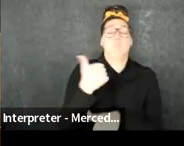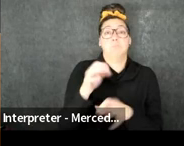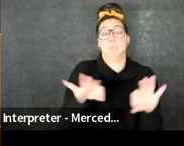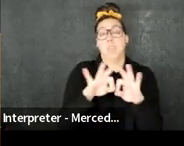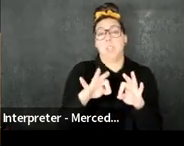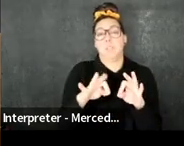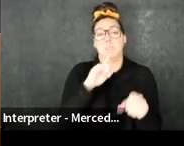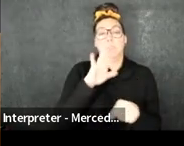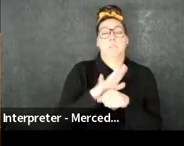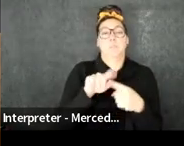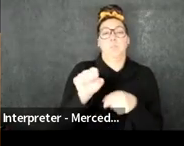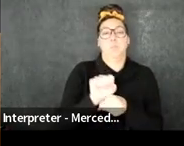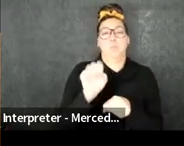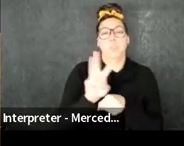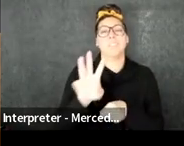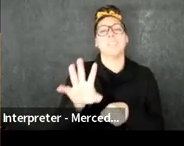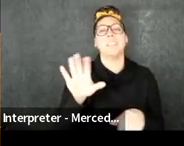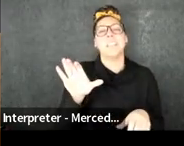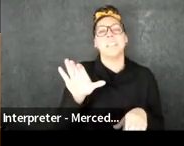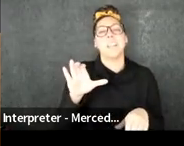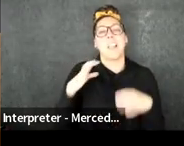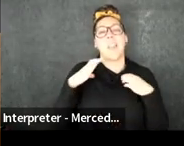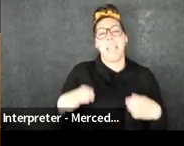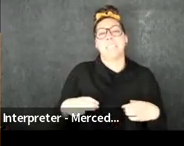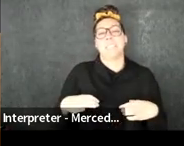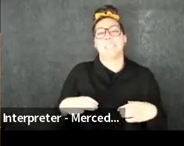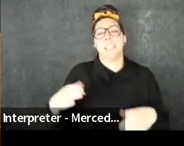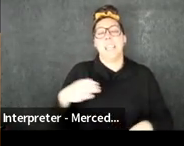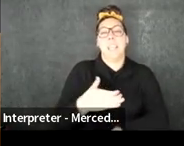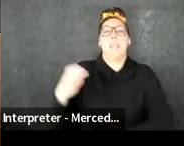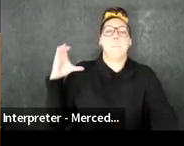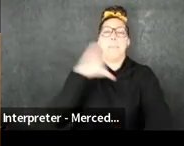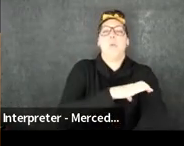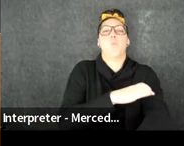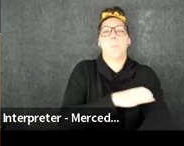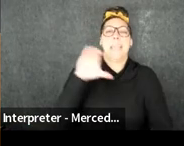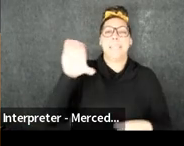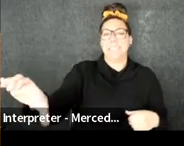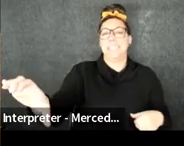is something we call client empowerment. And that begins with clients